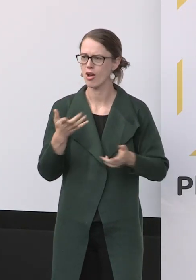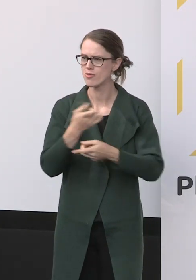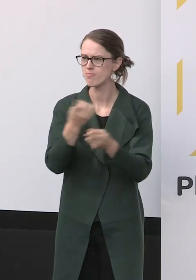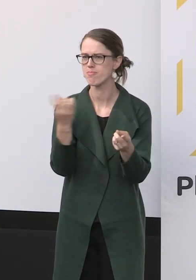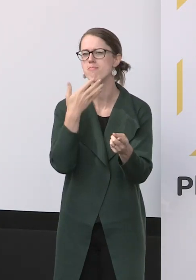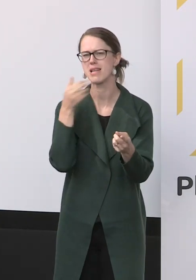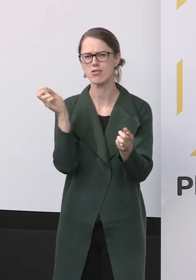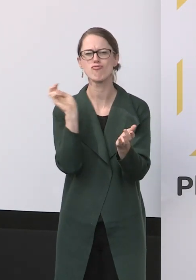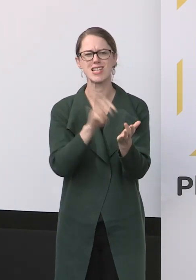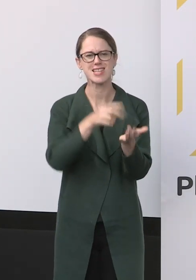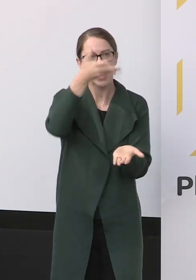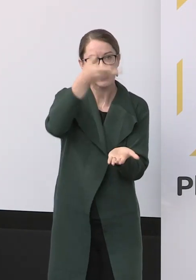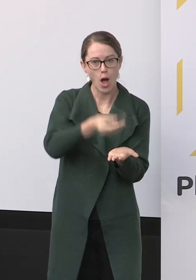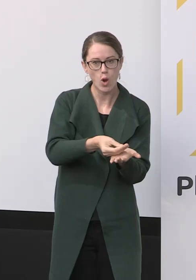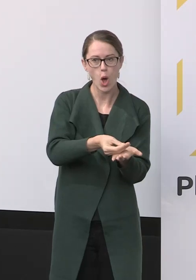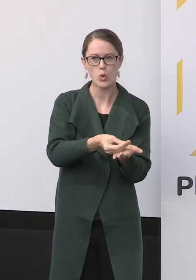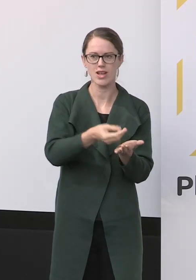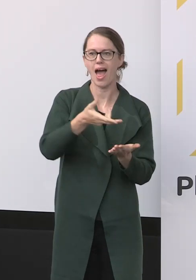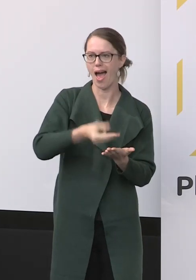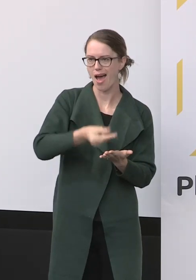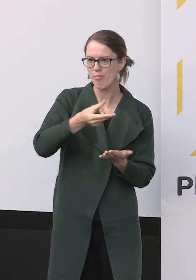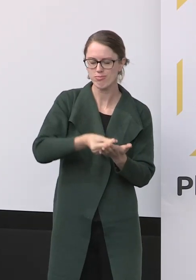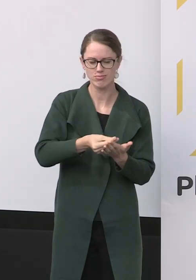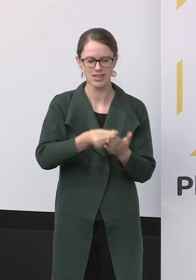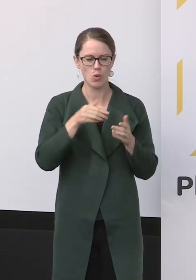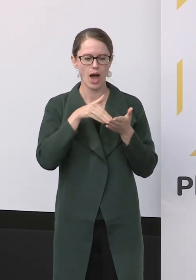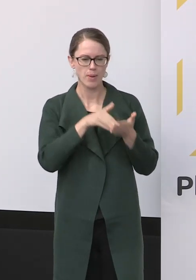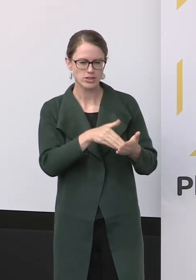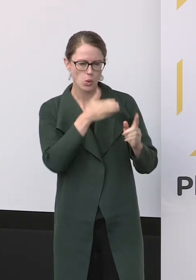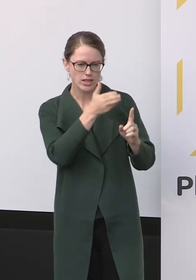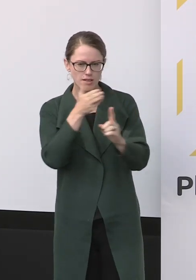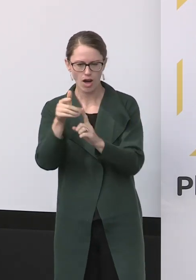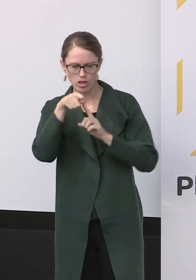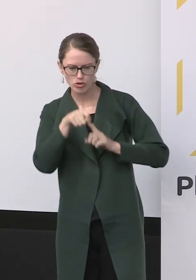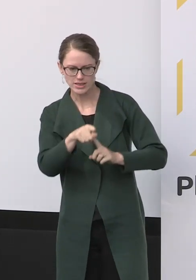That's 14,000 more than yesterday. Continue to